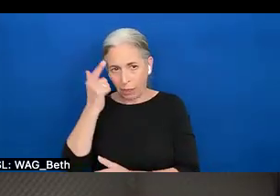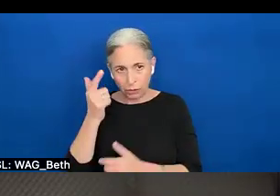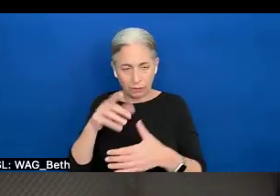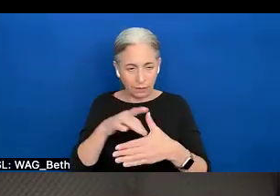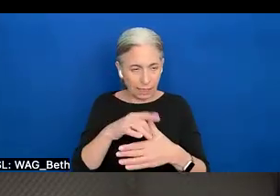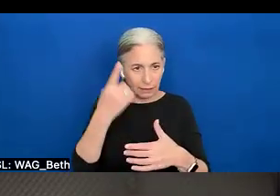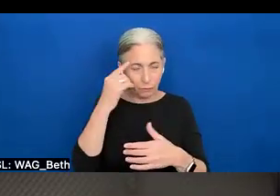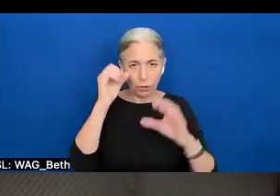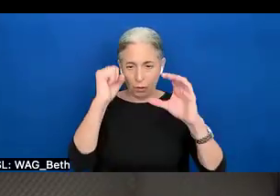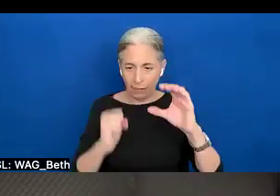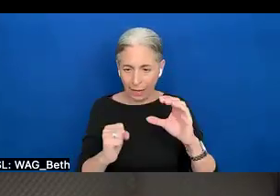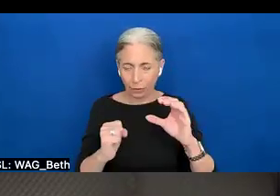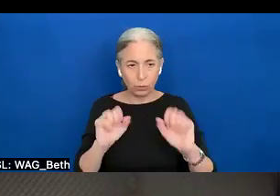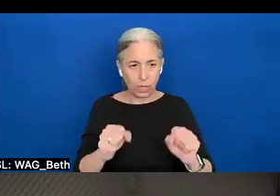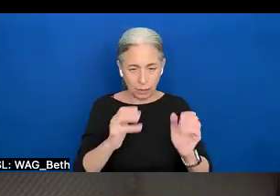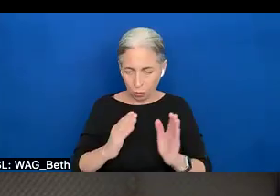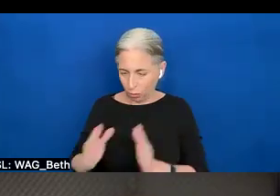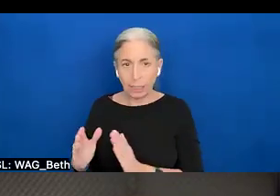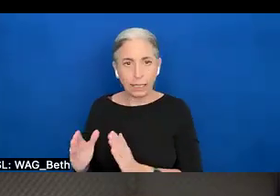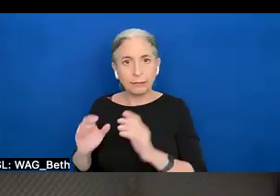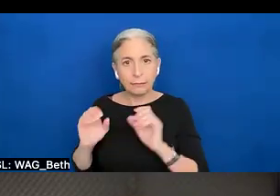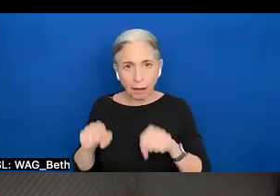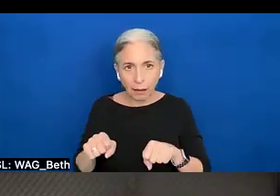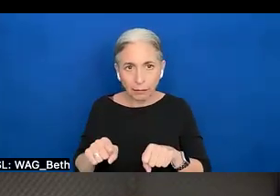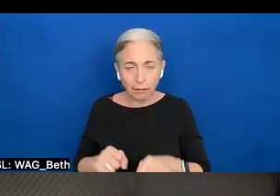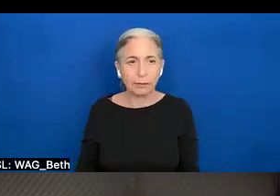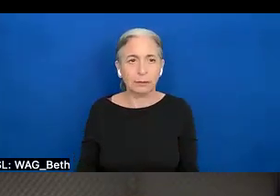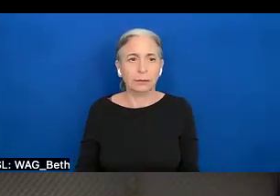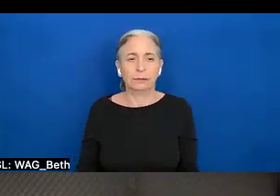And you can organize it.